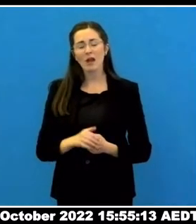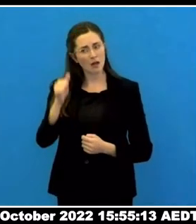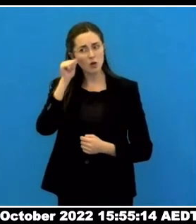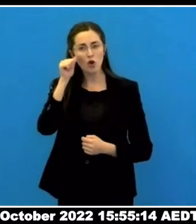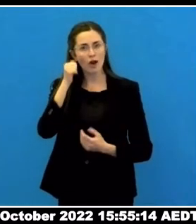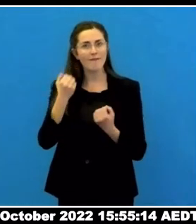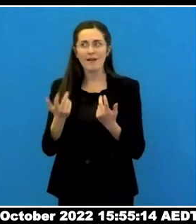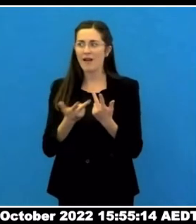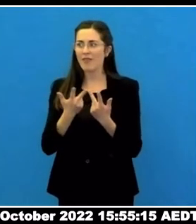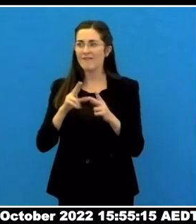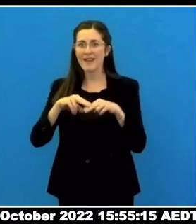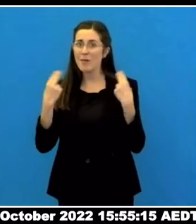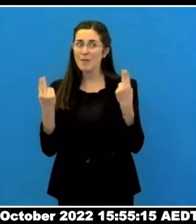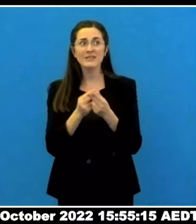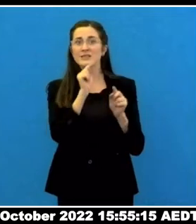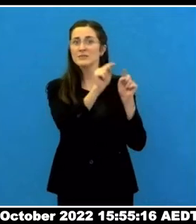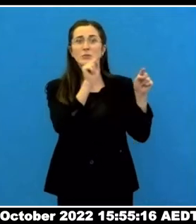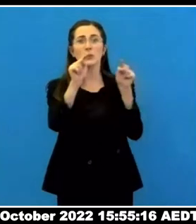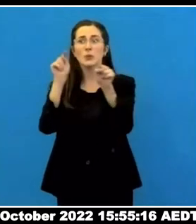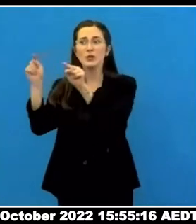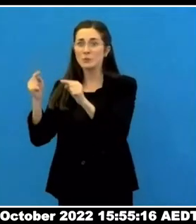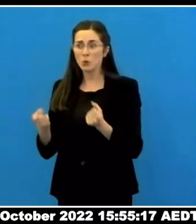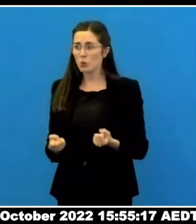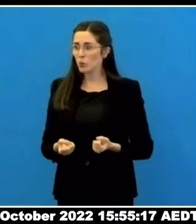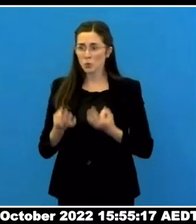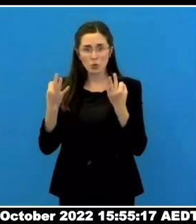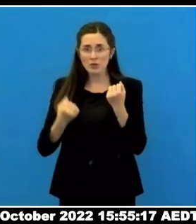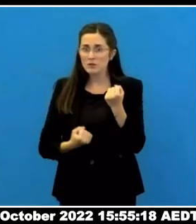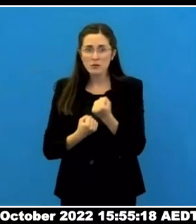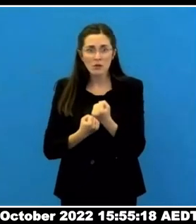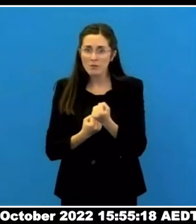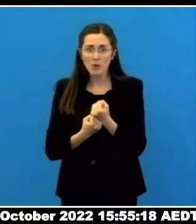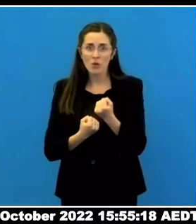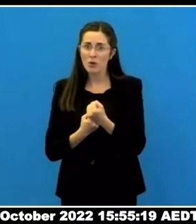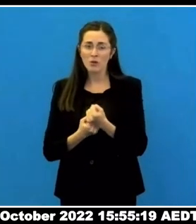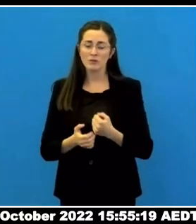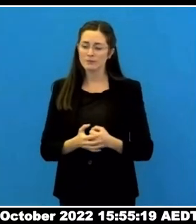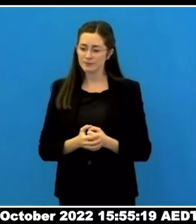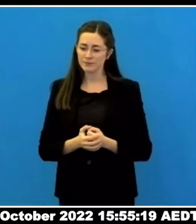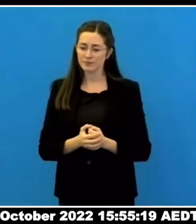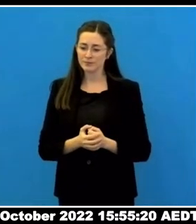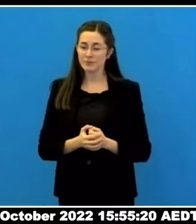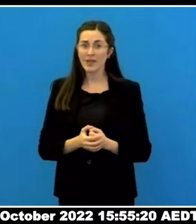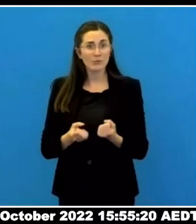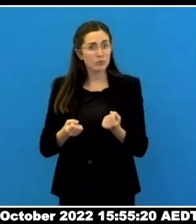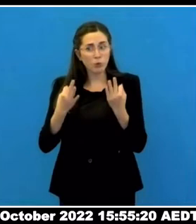that they don't have the support, they don't have the knowledge. They don't have the language.